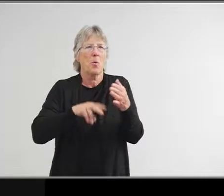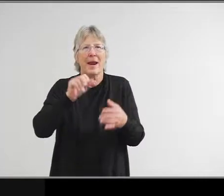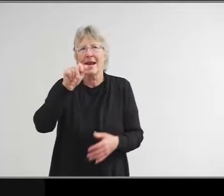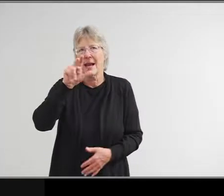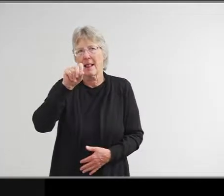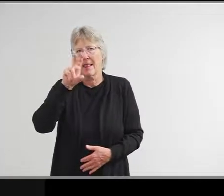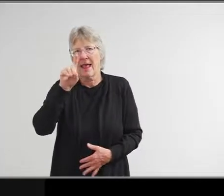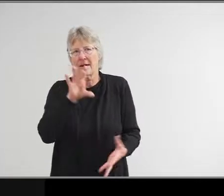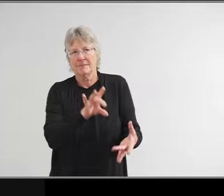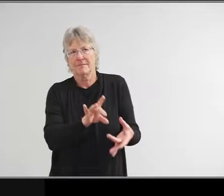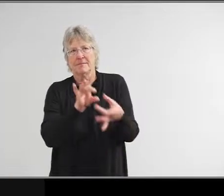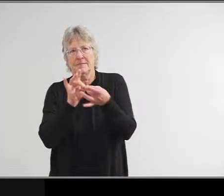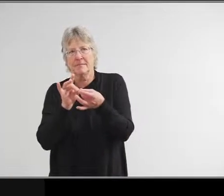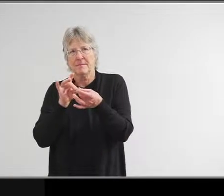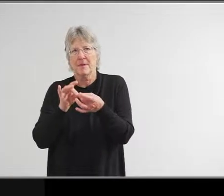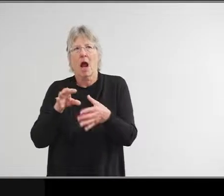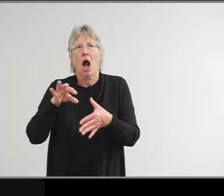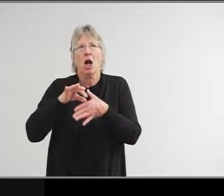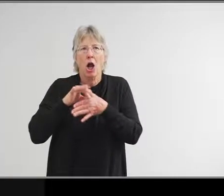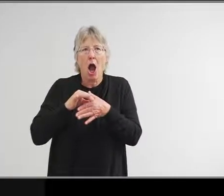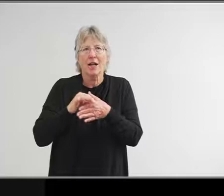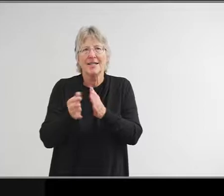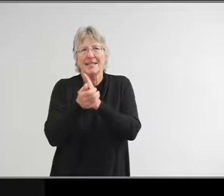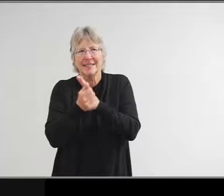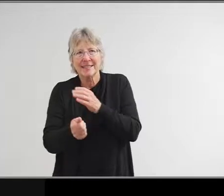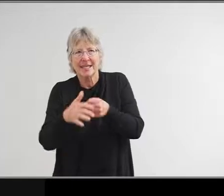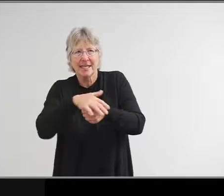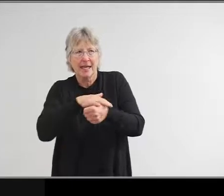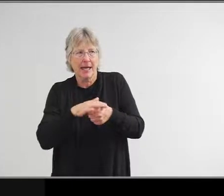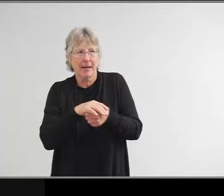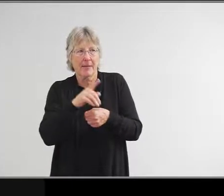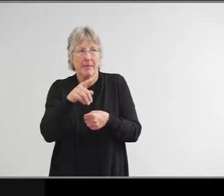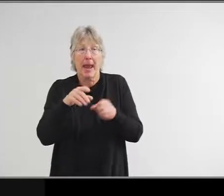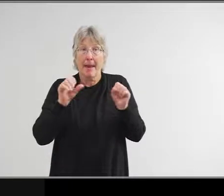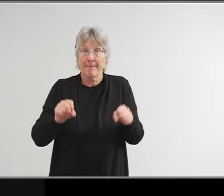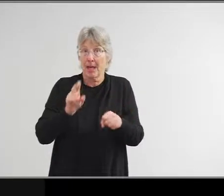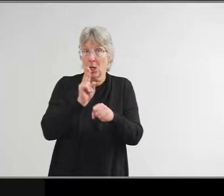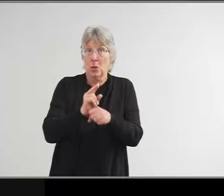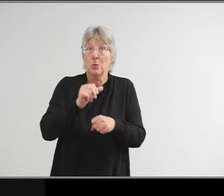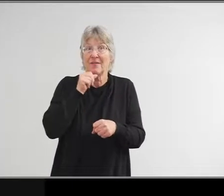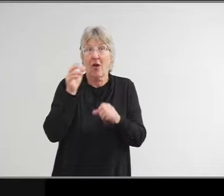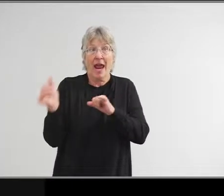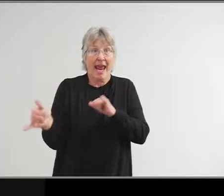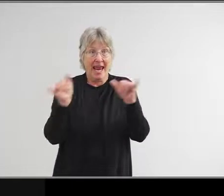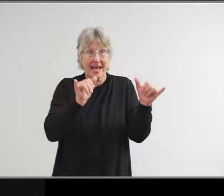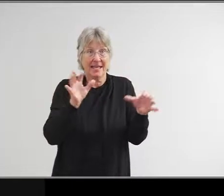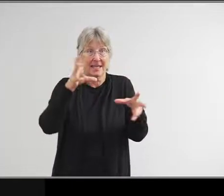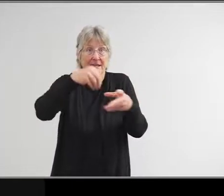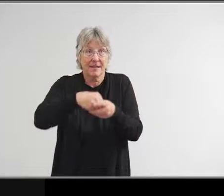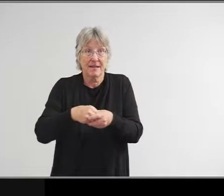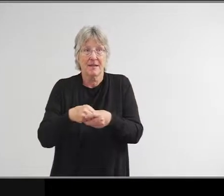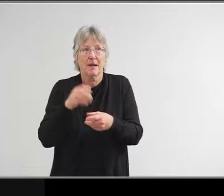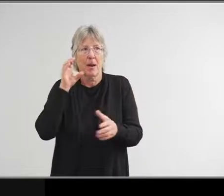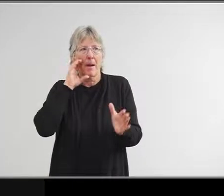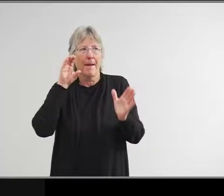This interactive side and extension that can be used for asynchronous engagement was inspired by the picture book, "Mae Among The Stars",